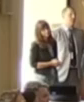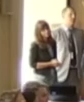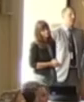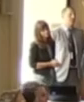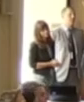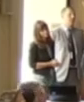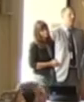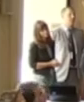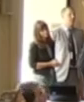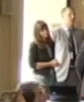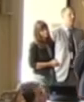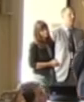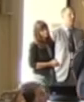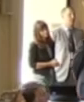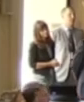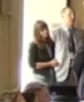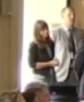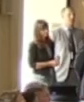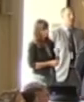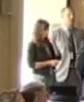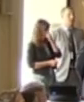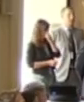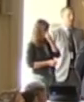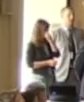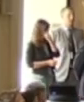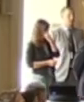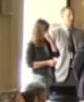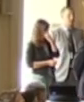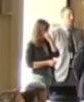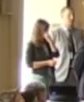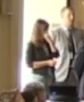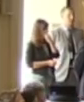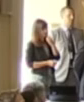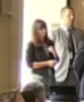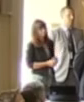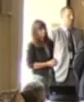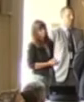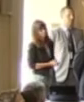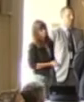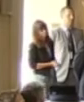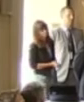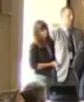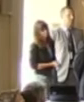changes in the attributions of place of work and this these changes impacting